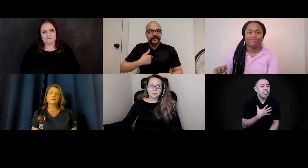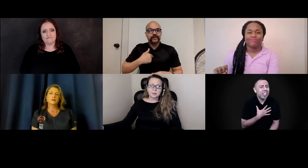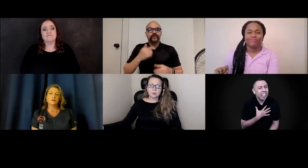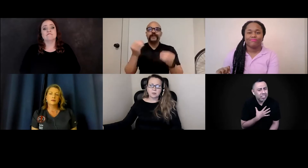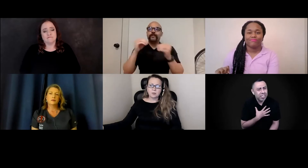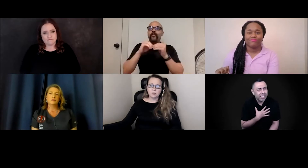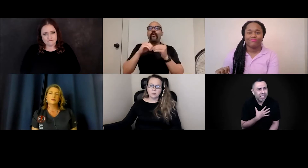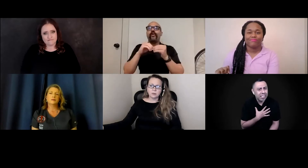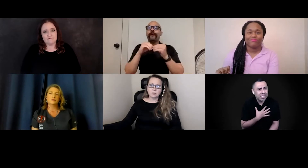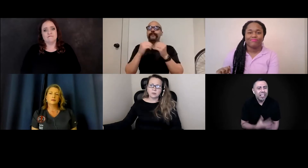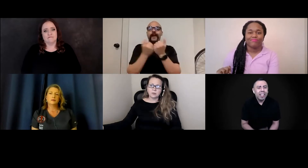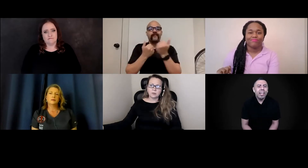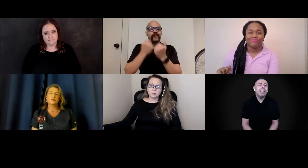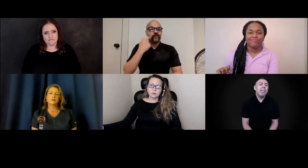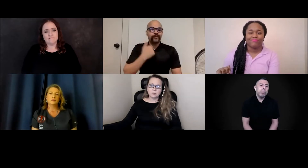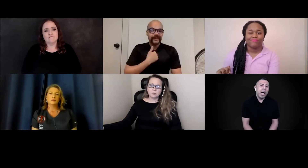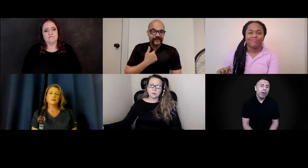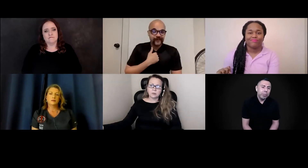order to ensure that I understood the class.